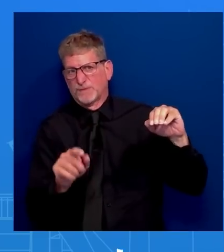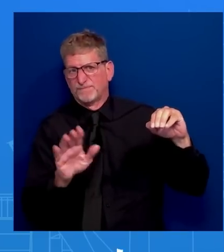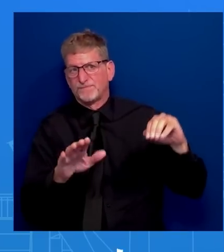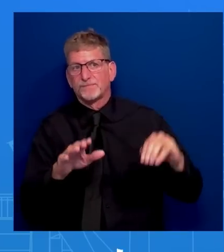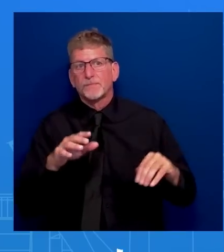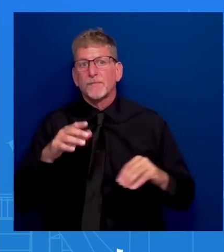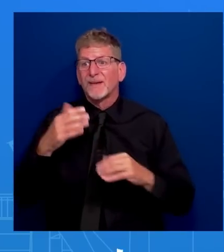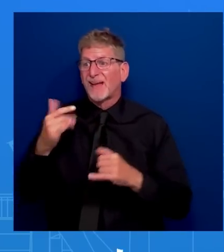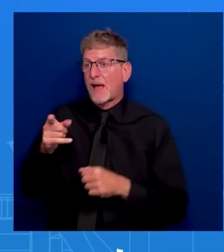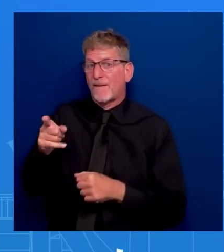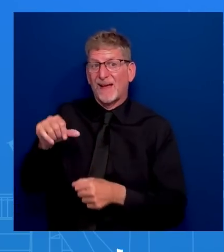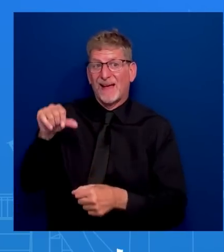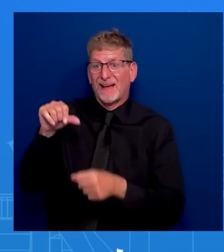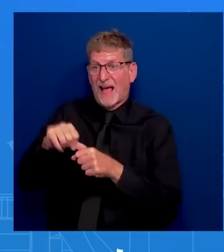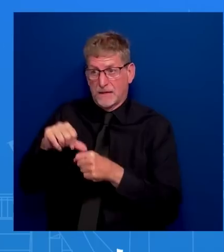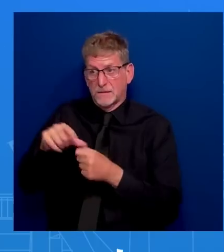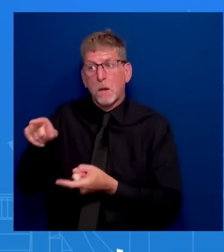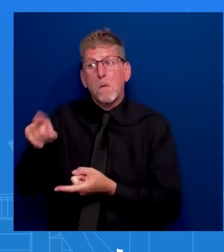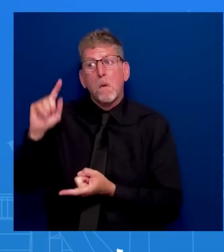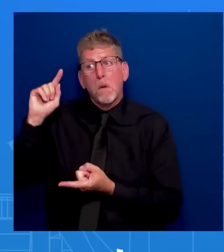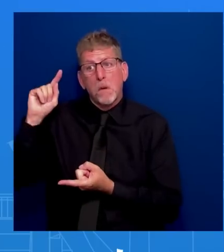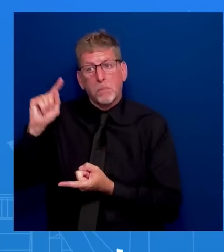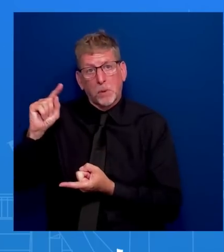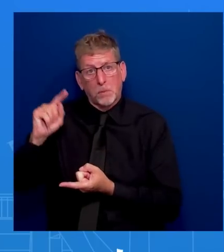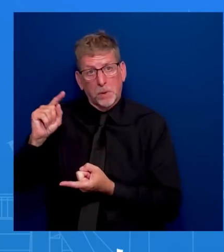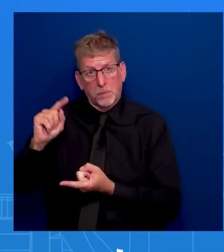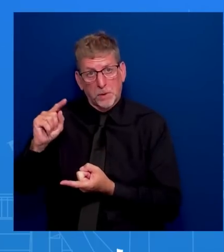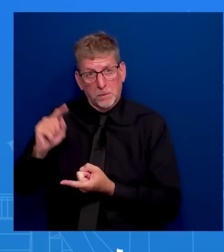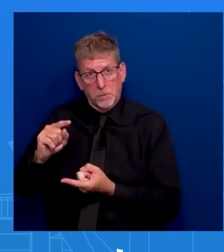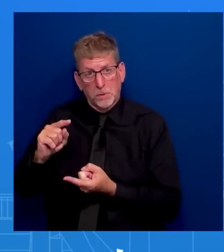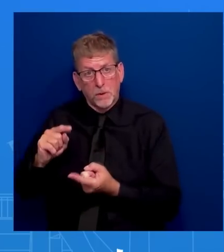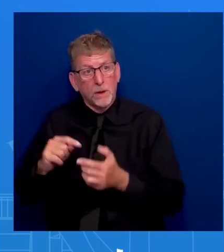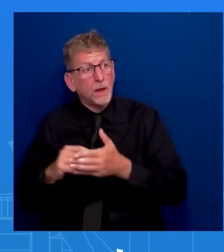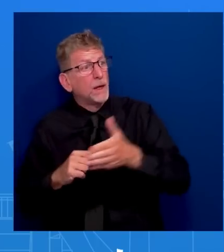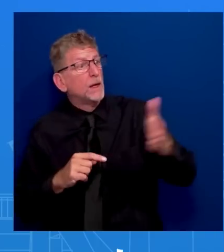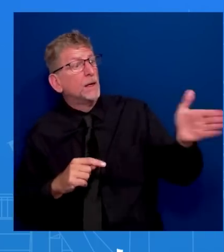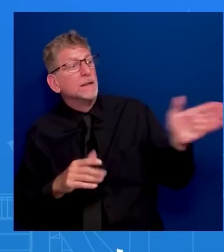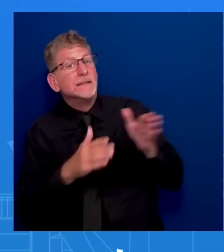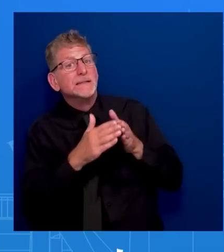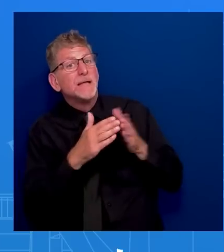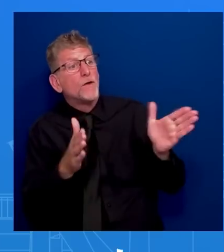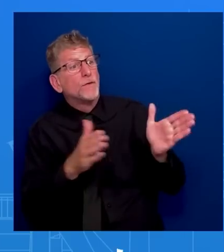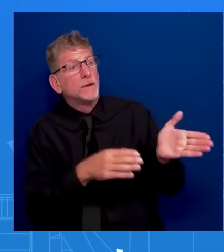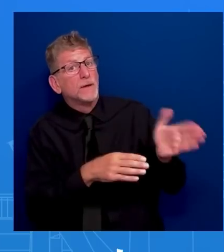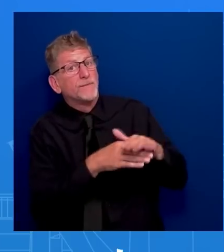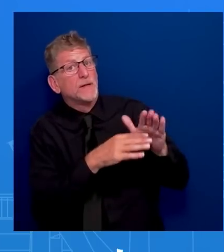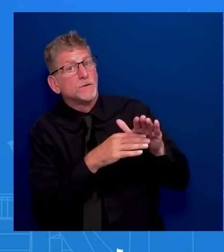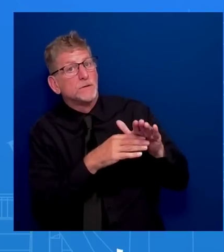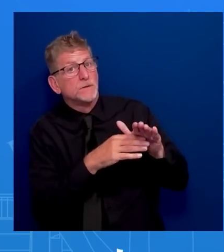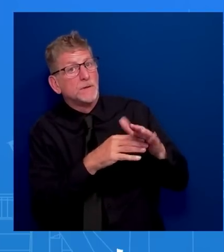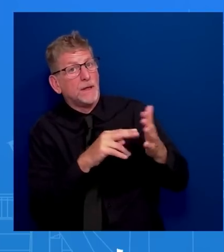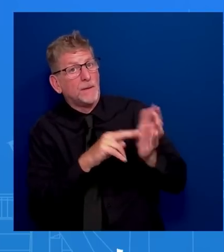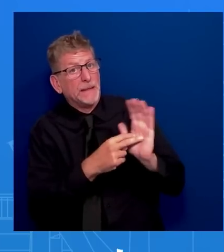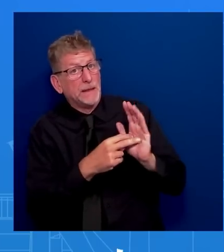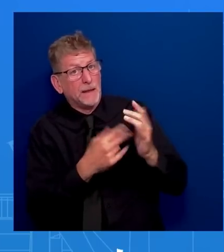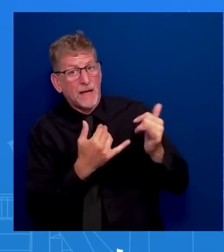So, then, has the American people seen inflation peak? And is it now coming back down? Ms. Jean-Pierre: Look, what I can tell you is --